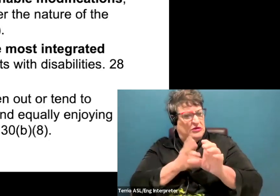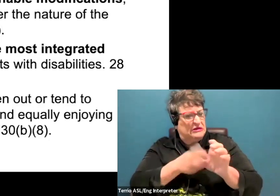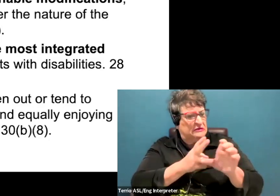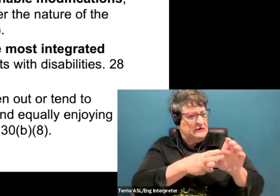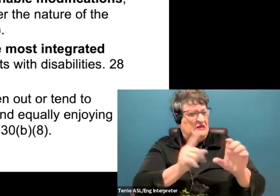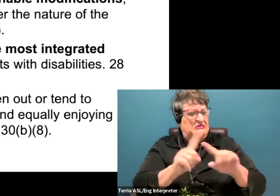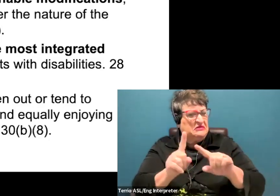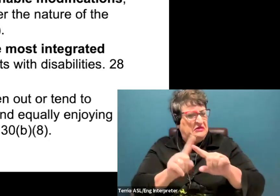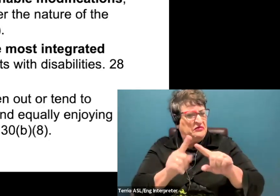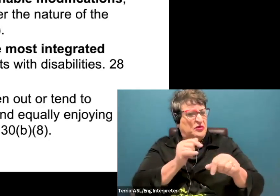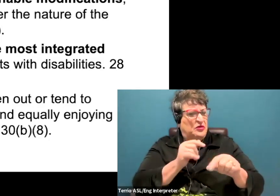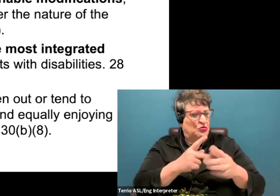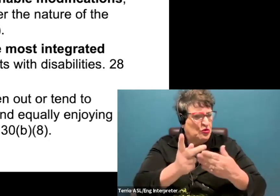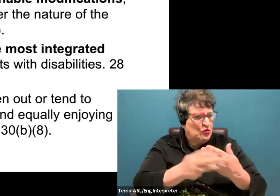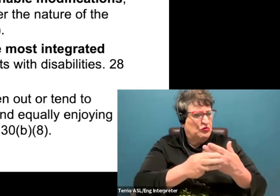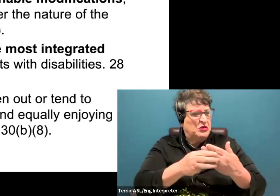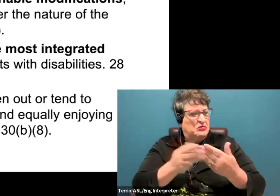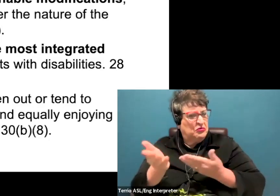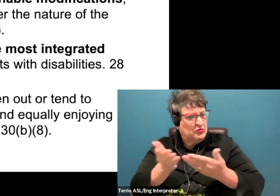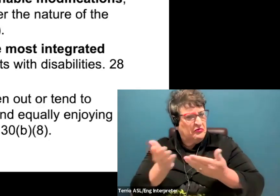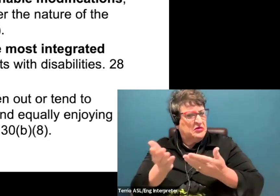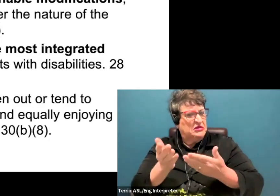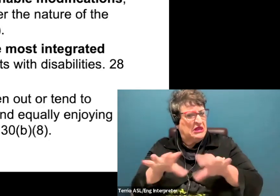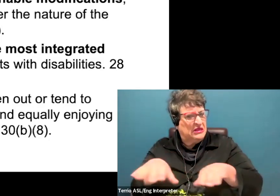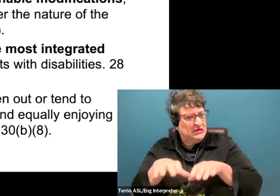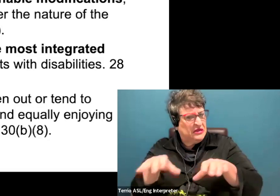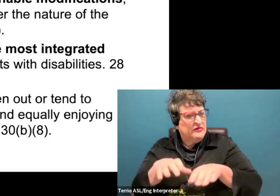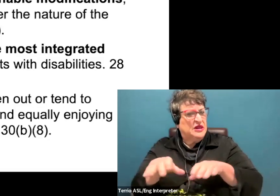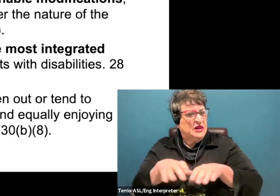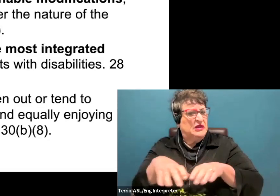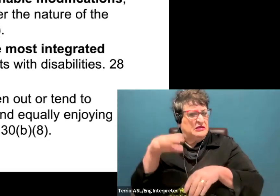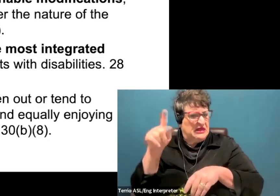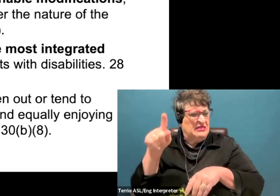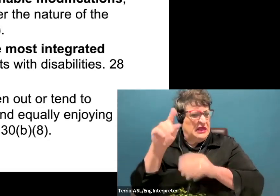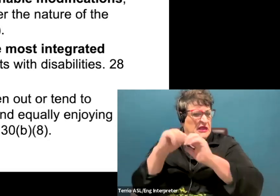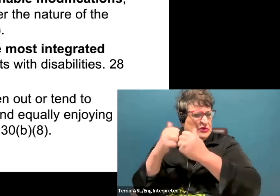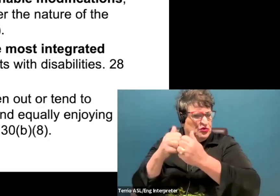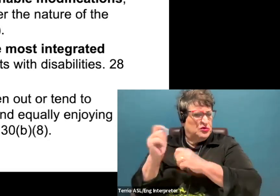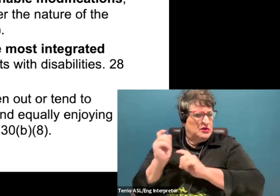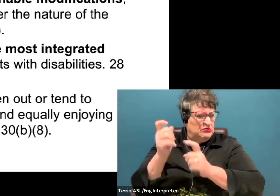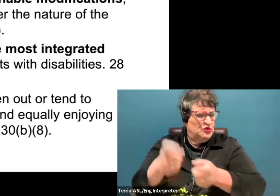services, and activities that are provided by the agency. And this includes providing